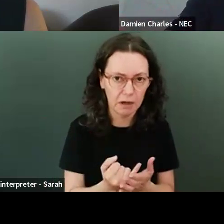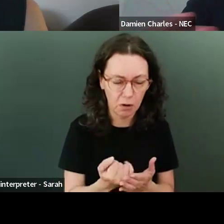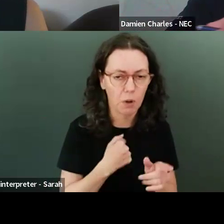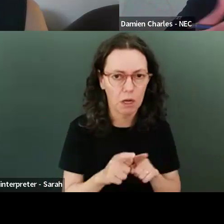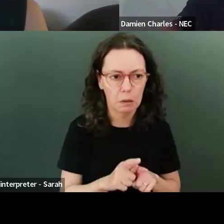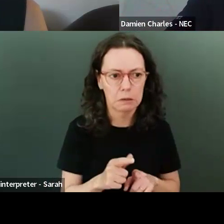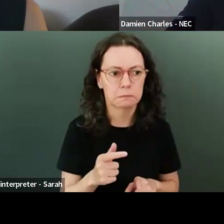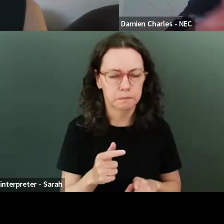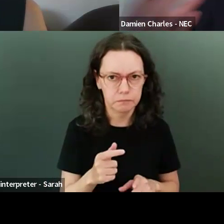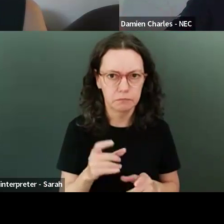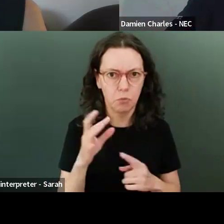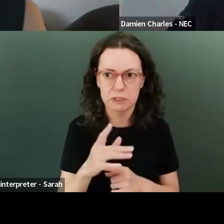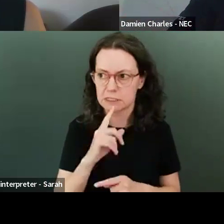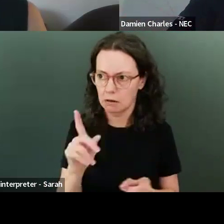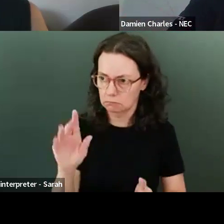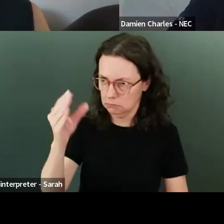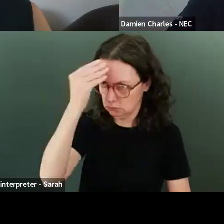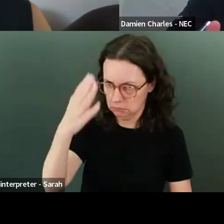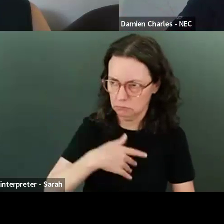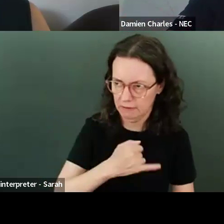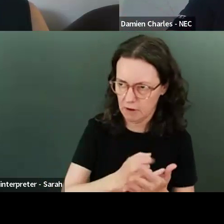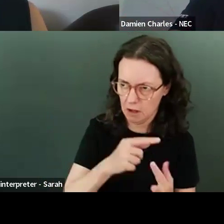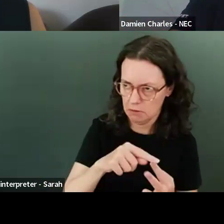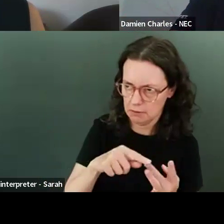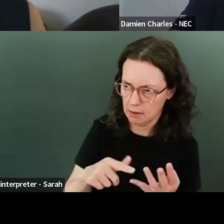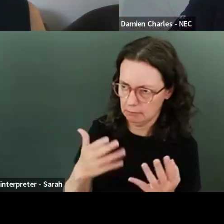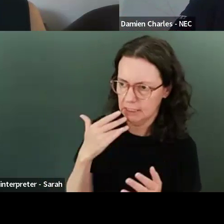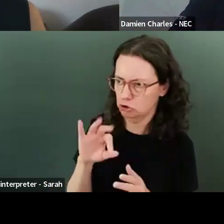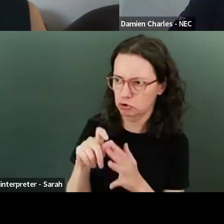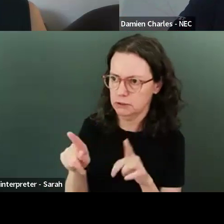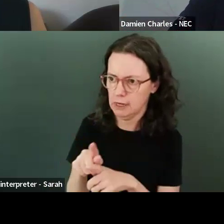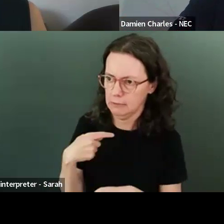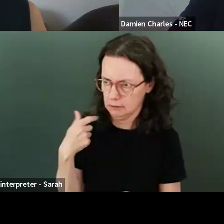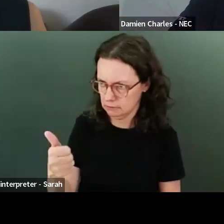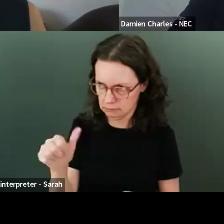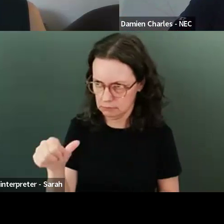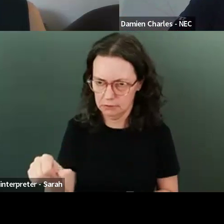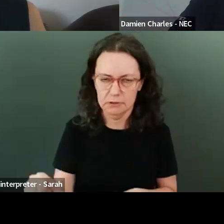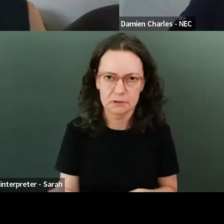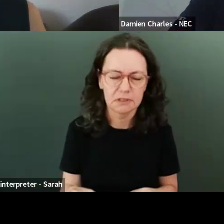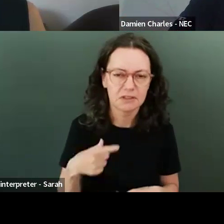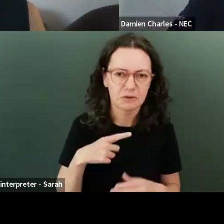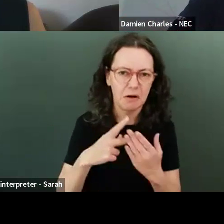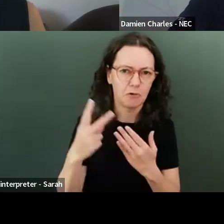important to share those learnings and you know and those opportunities and that's I think the benefit of you know